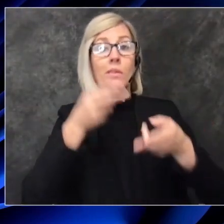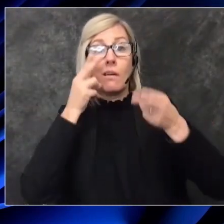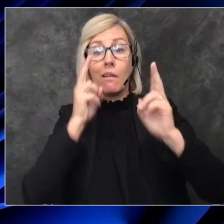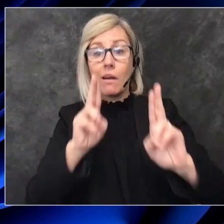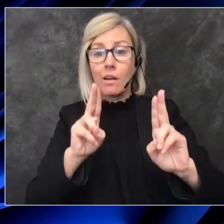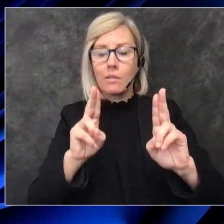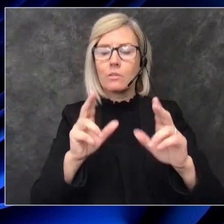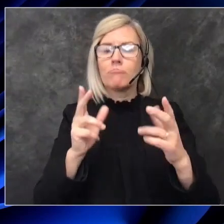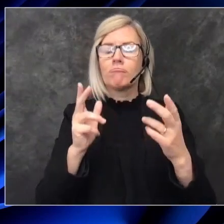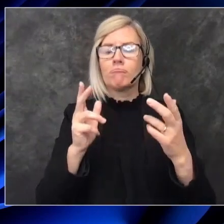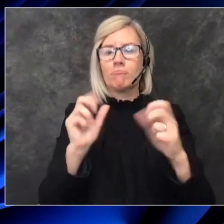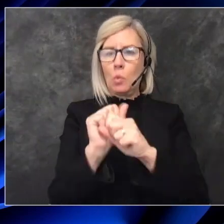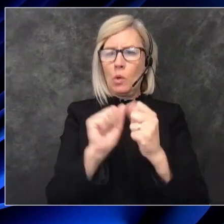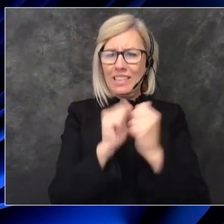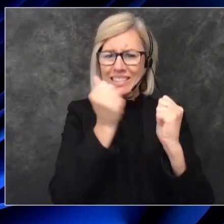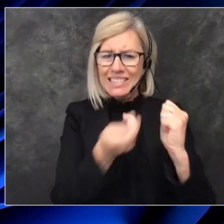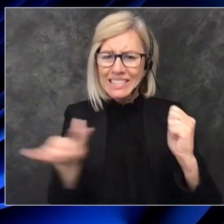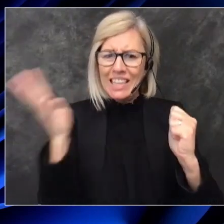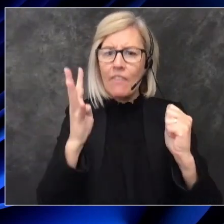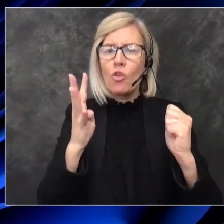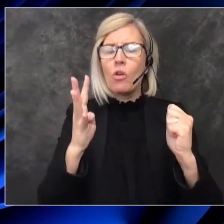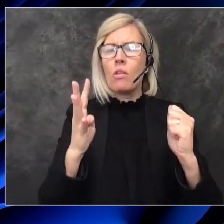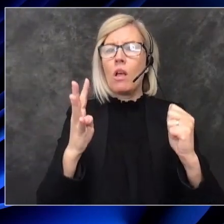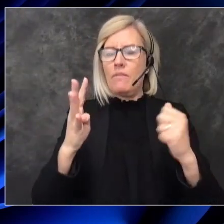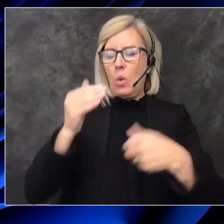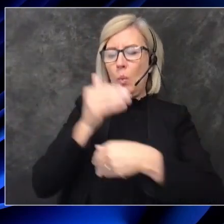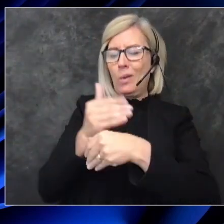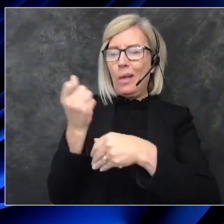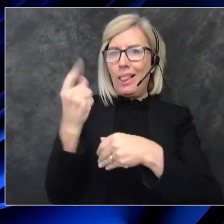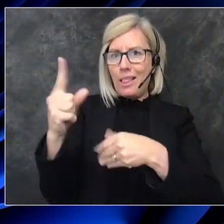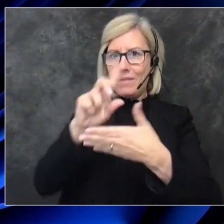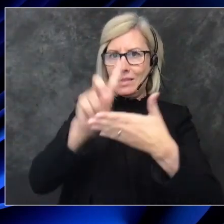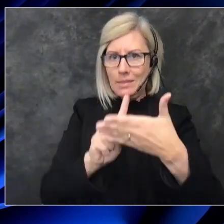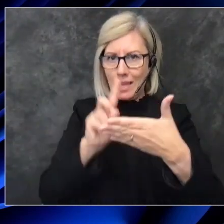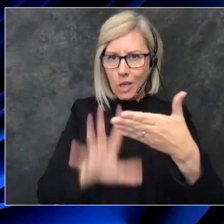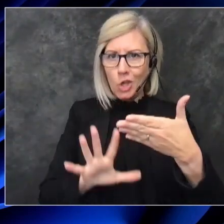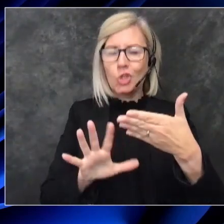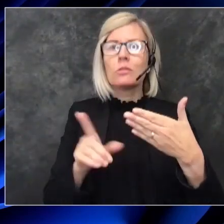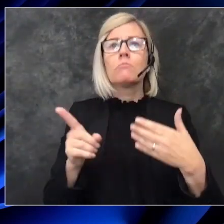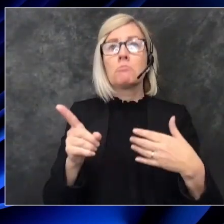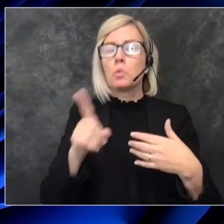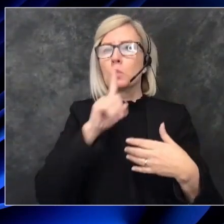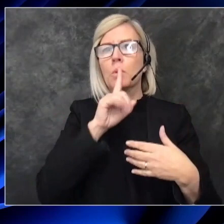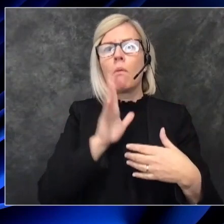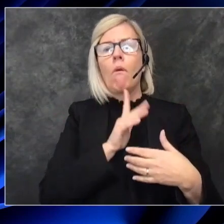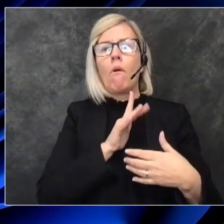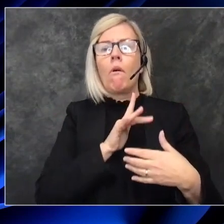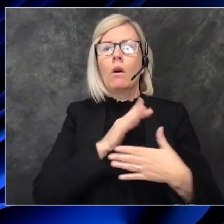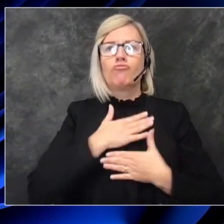several of the Windows 11 designers, which was just an absolute pleasure. And what we'd like to do free now